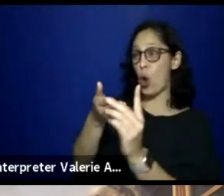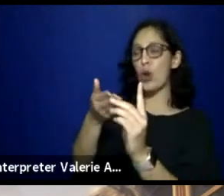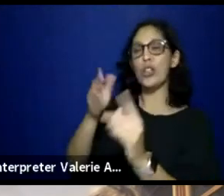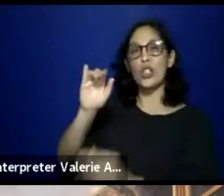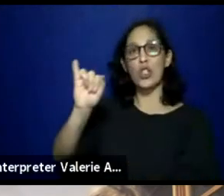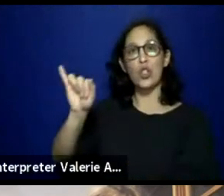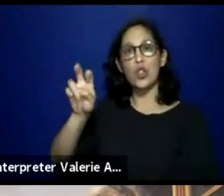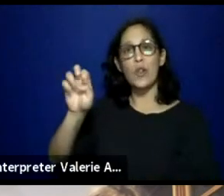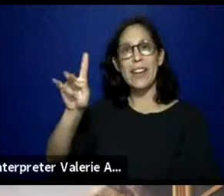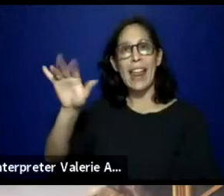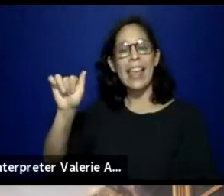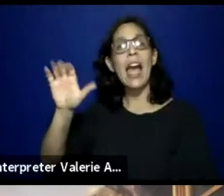@thejuveniliacollective.